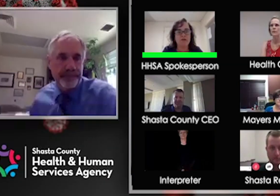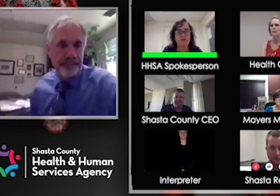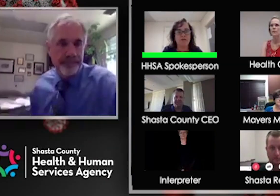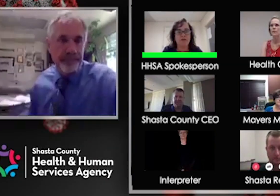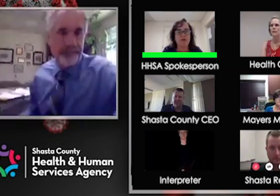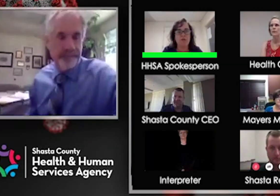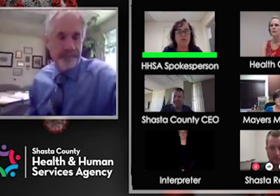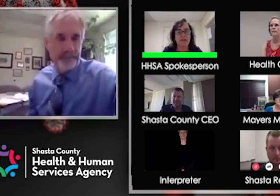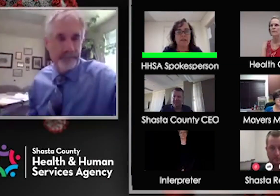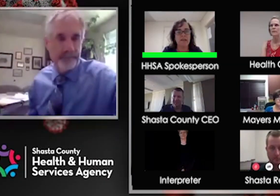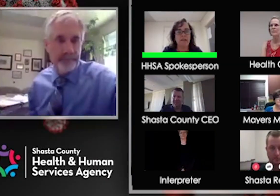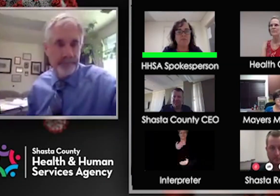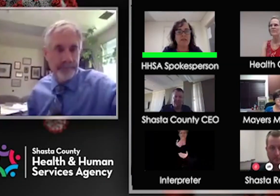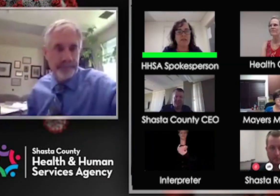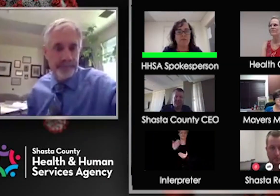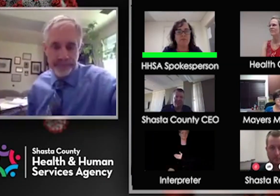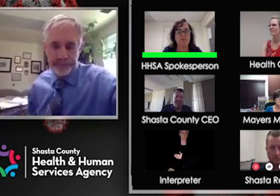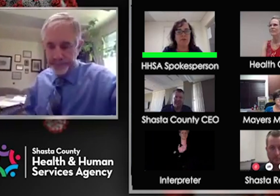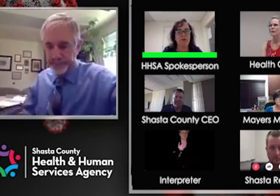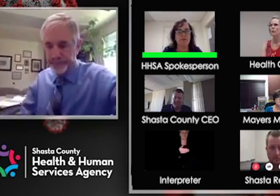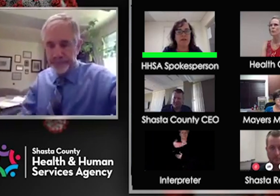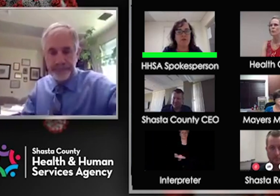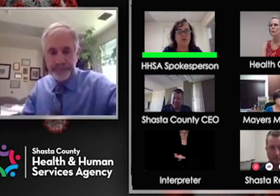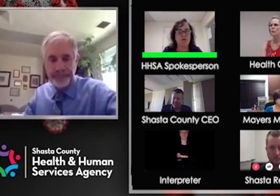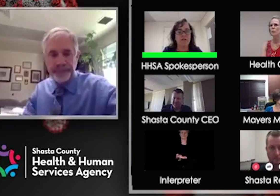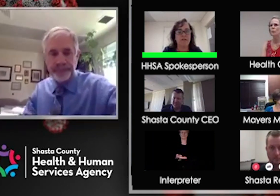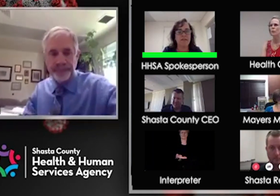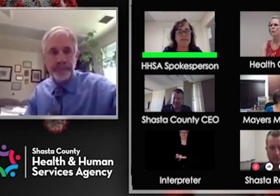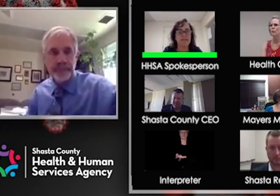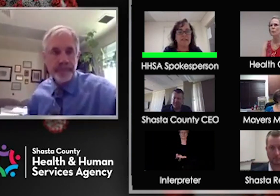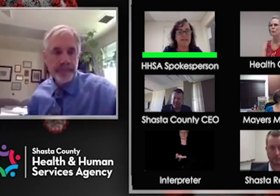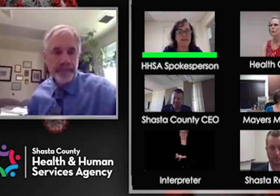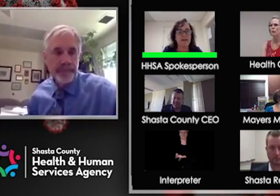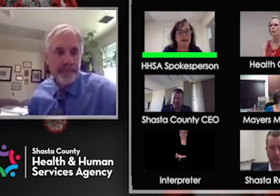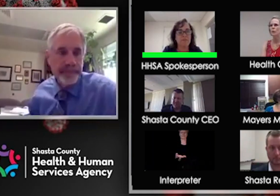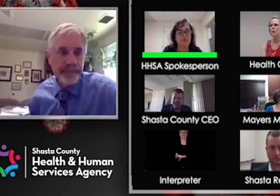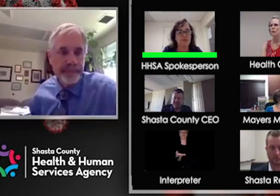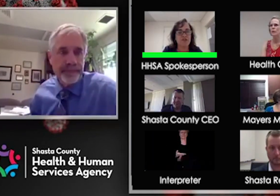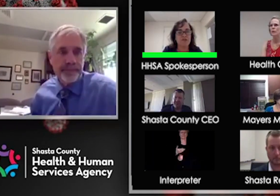Good morning. Welcome to the weekly media briefing for COVID-19. I’m Kerri Schuette.